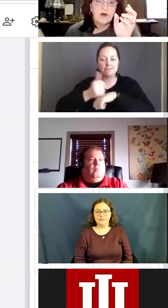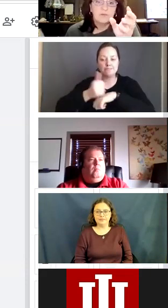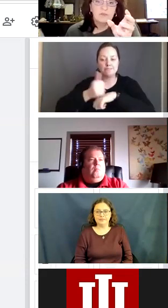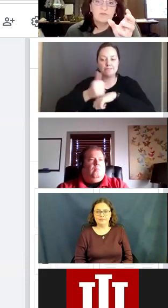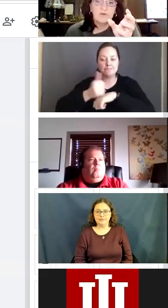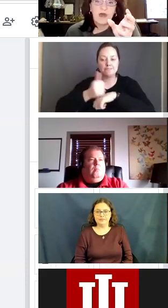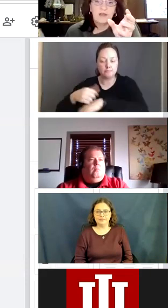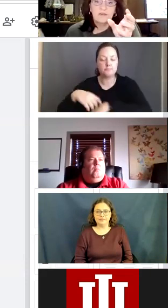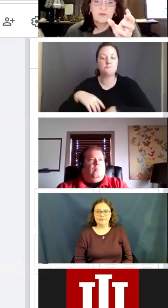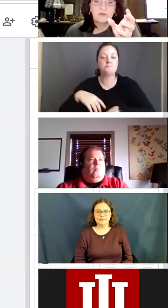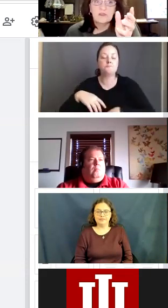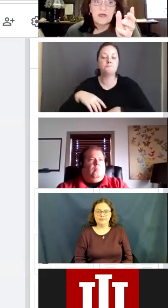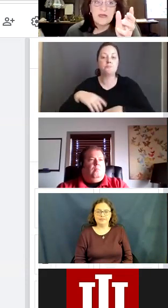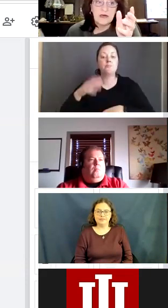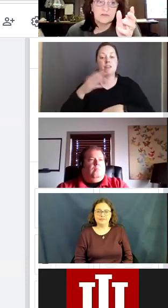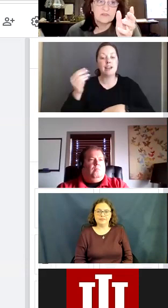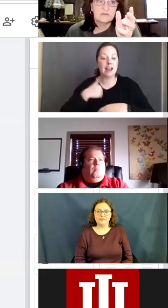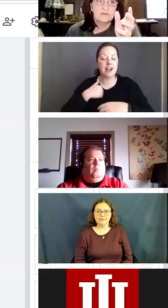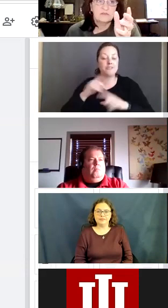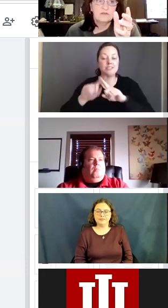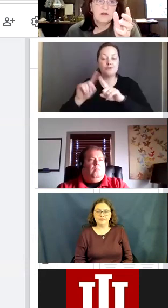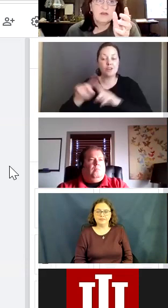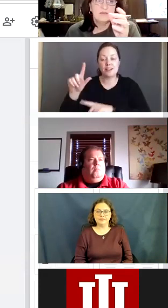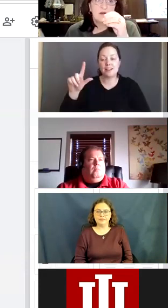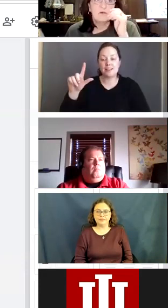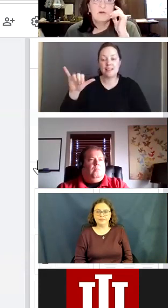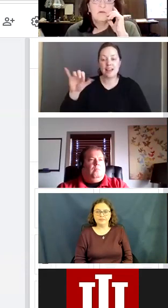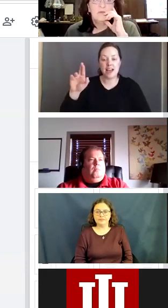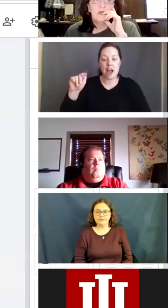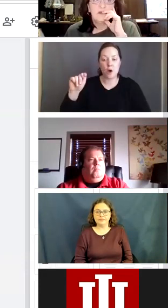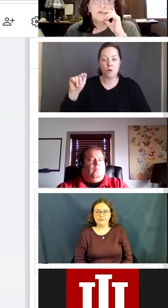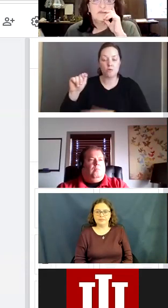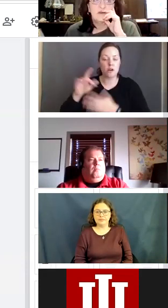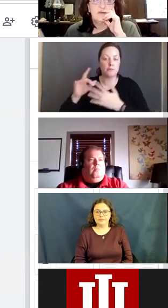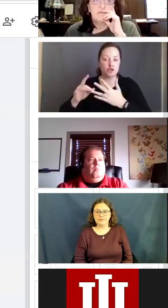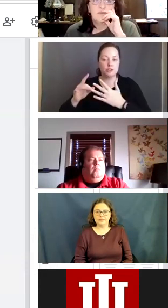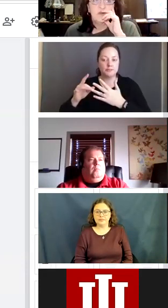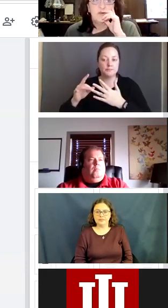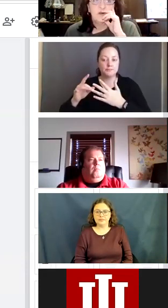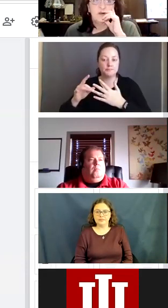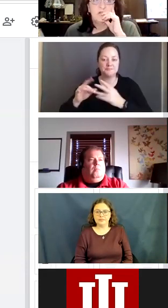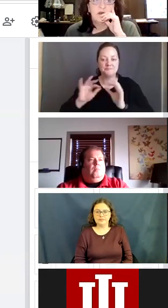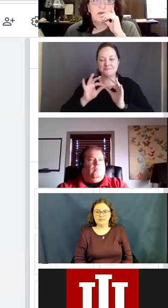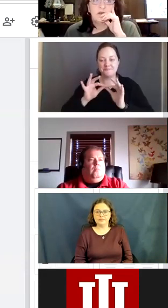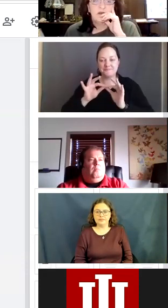Changed a little bit didn't it? Let me pick green.